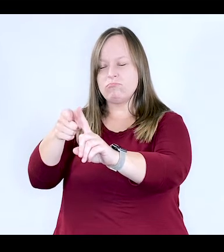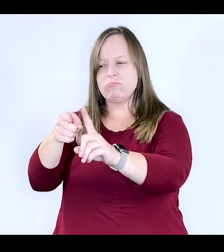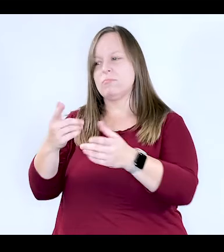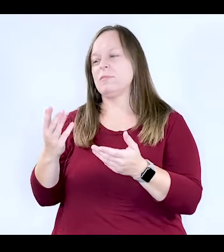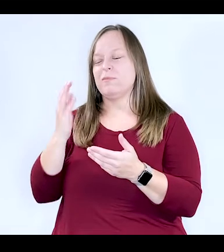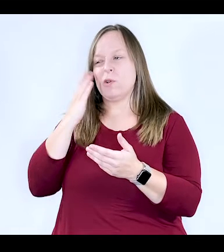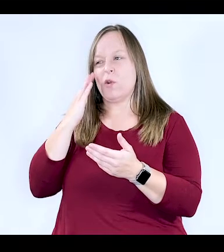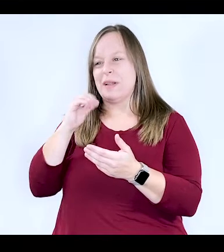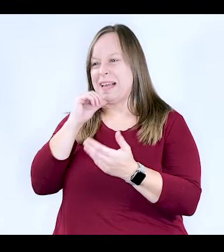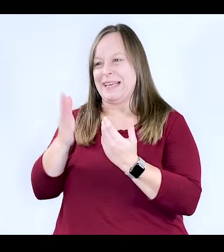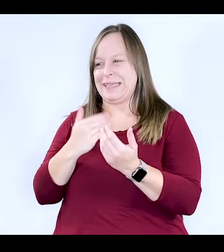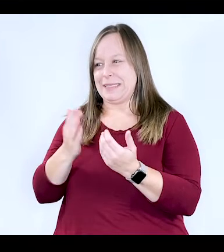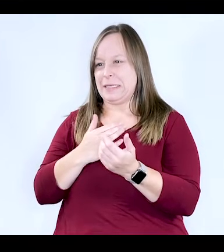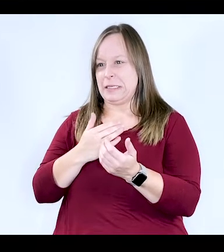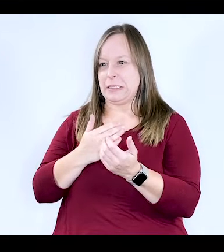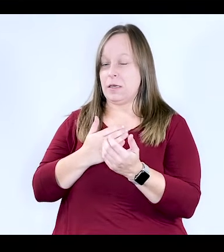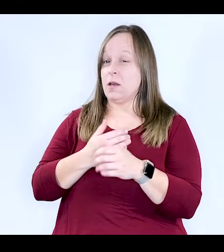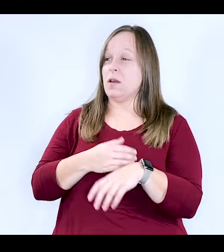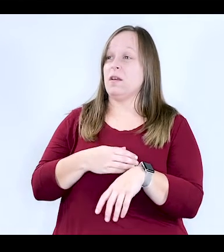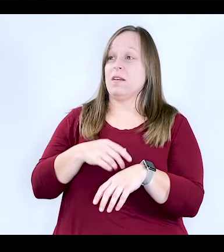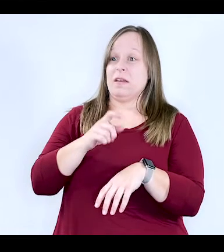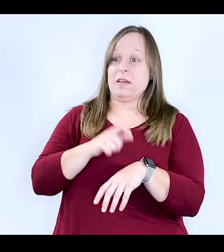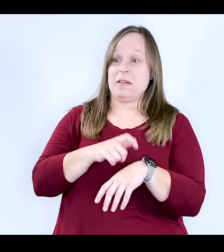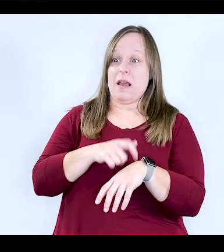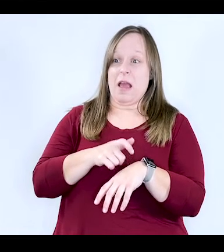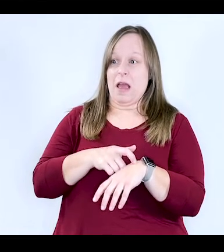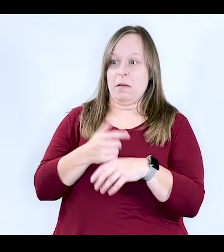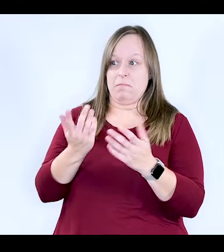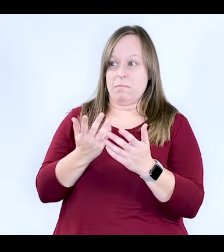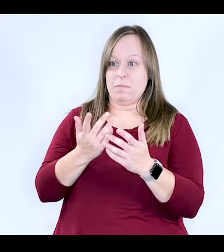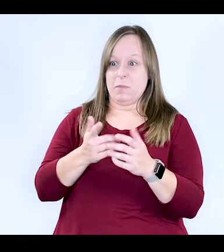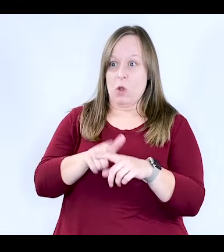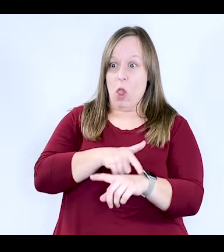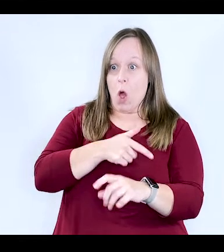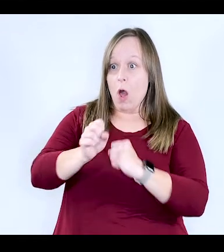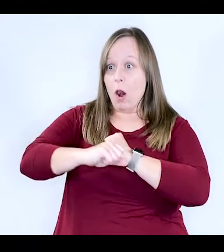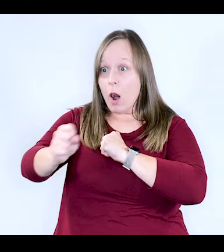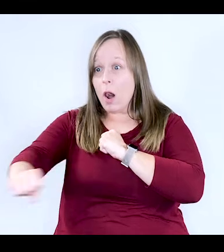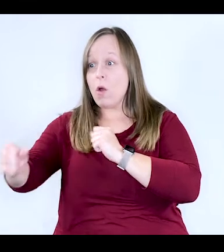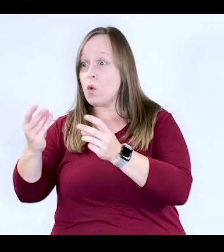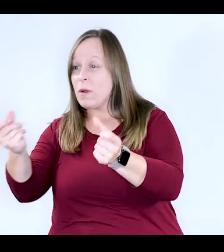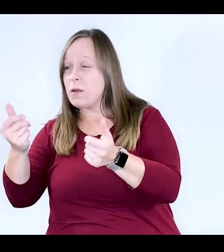talk to us about the timeline. Is this something that's quick or is there a lengthy process involved here?